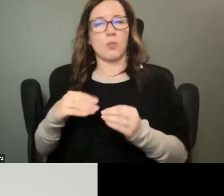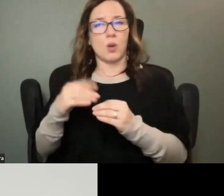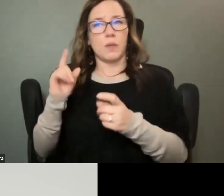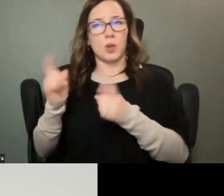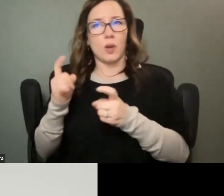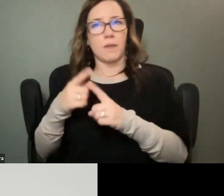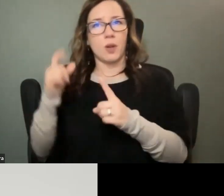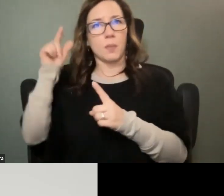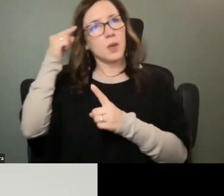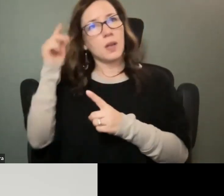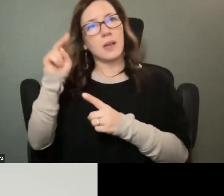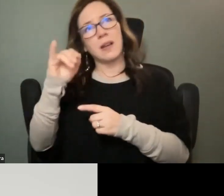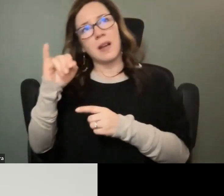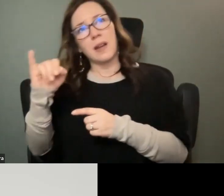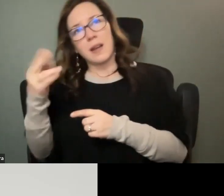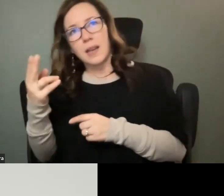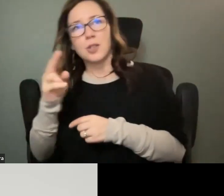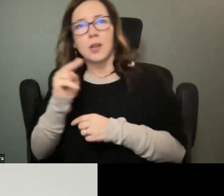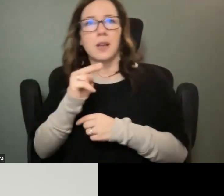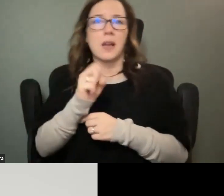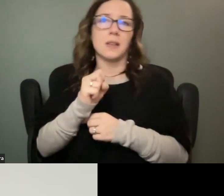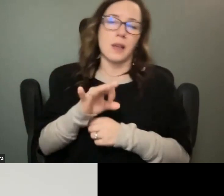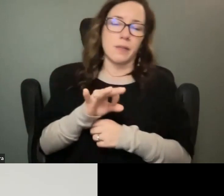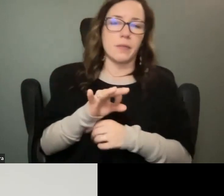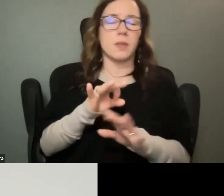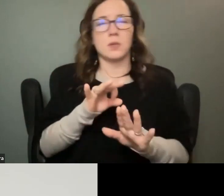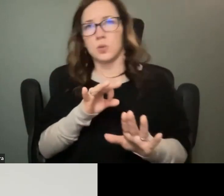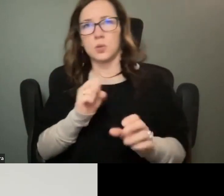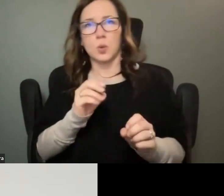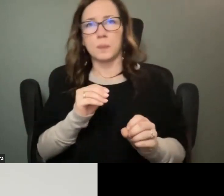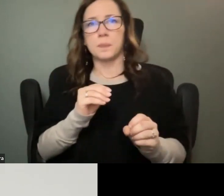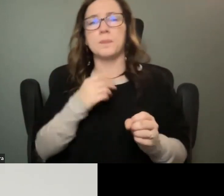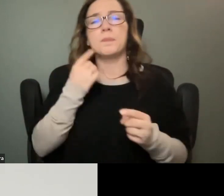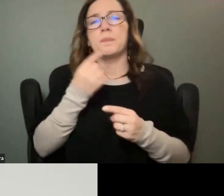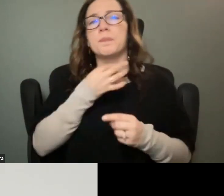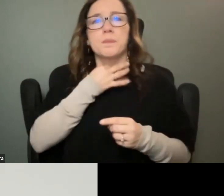government from NIH or NSF so I was